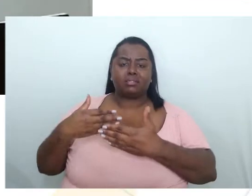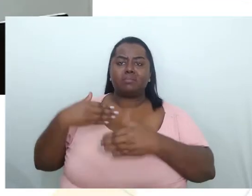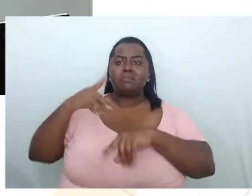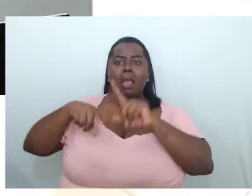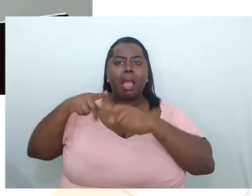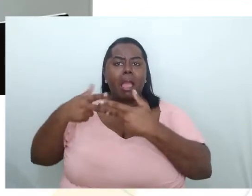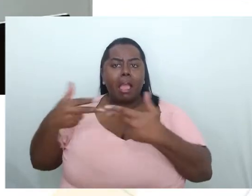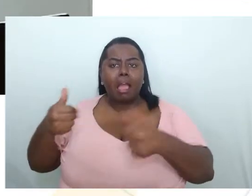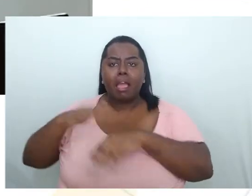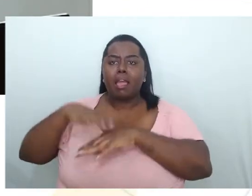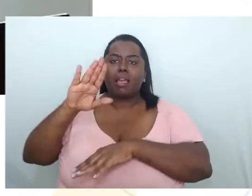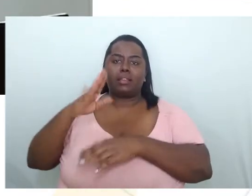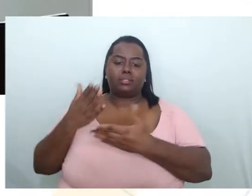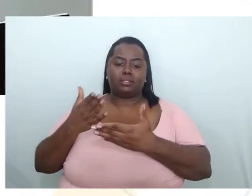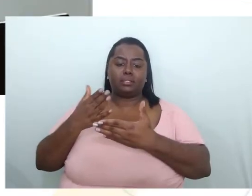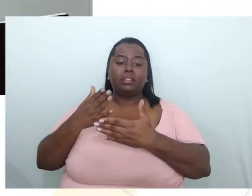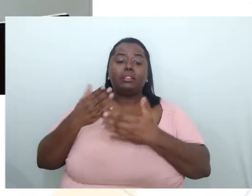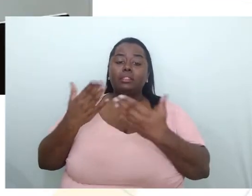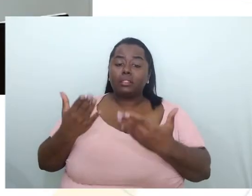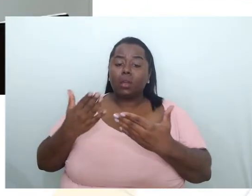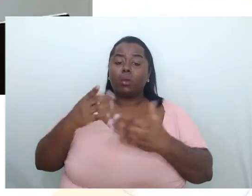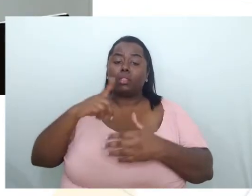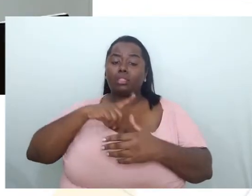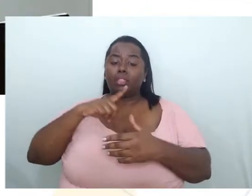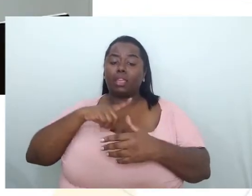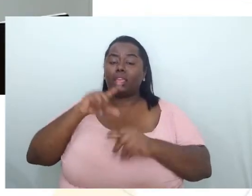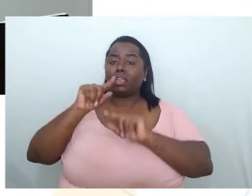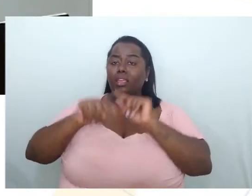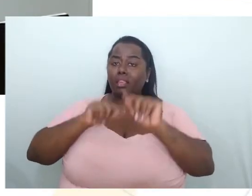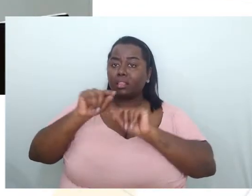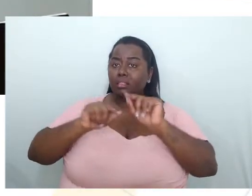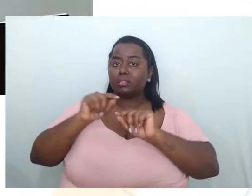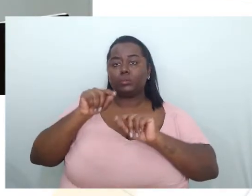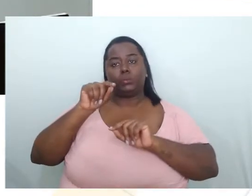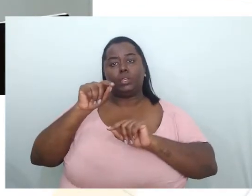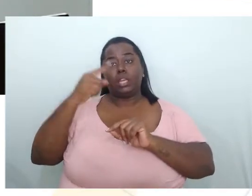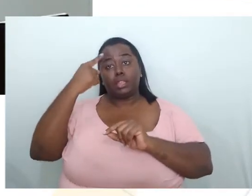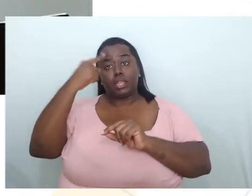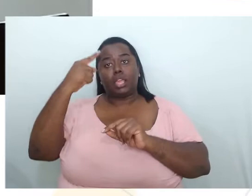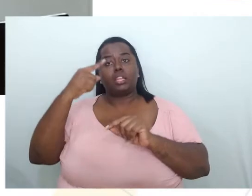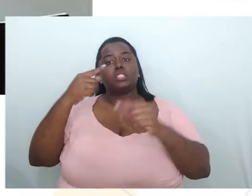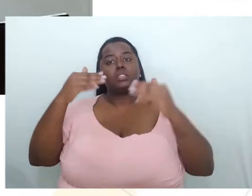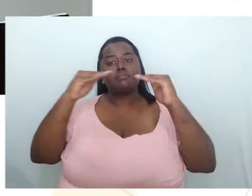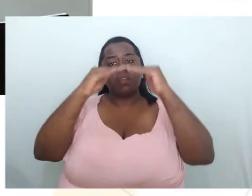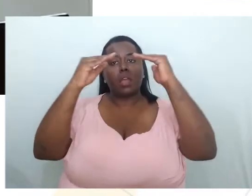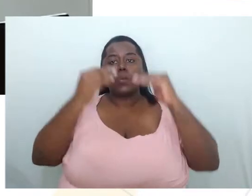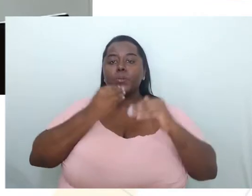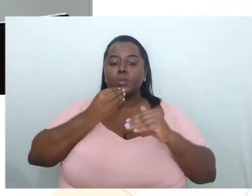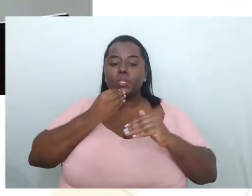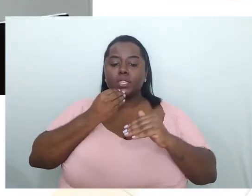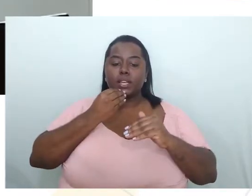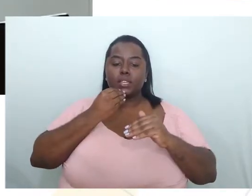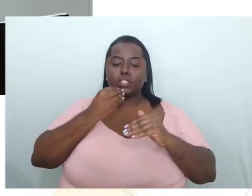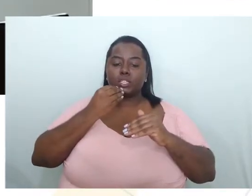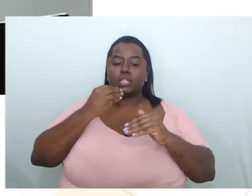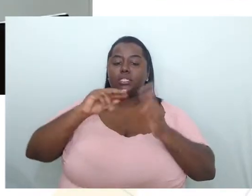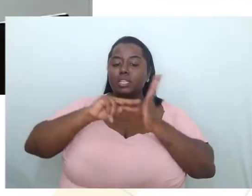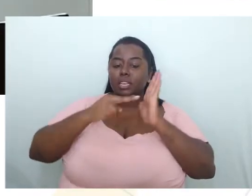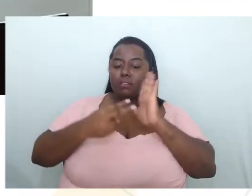is, this is the idea, people talk about equal opportunity but equal opportunity in itself does not cut it, that means like, you've got a computer in the same